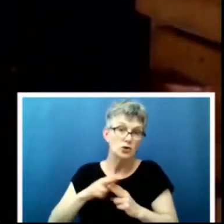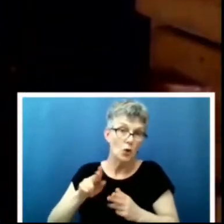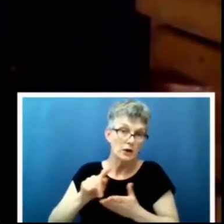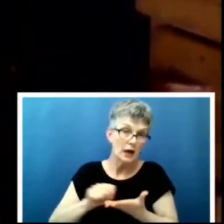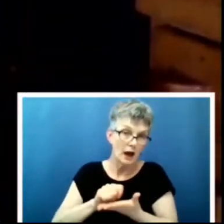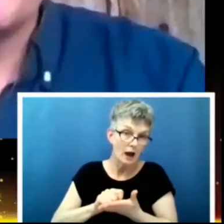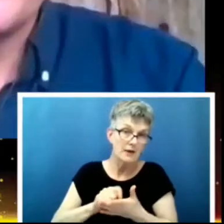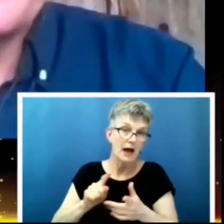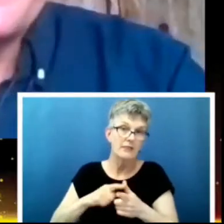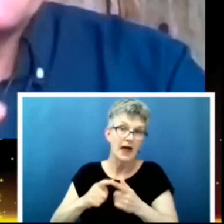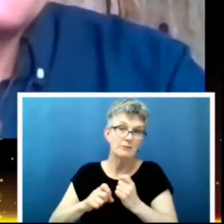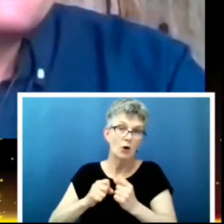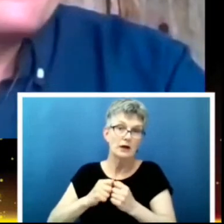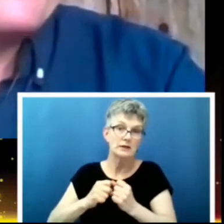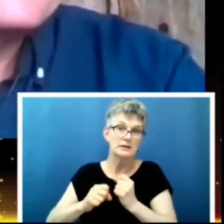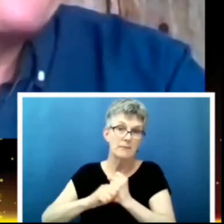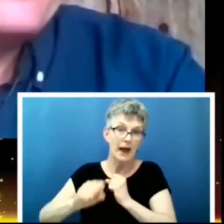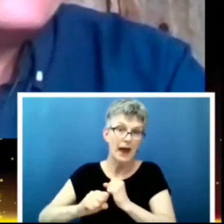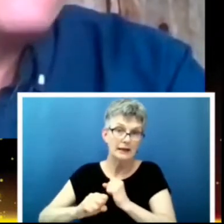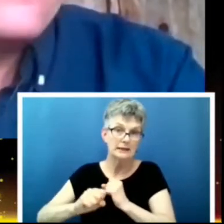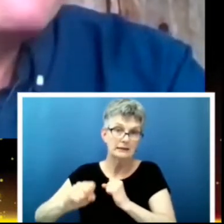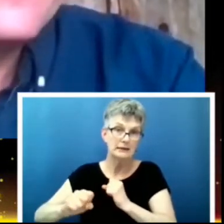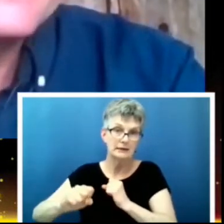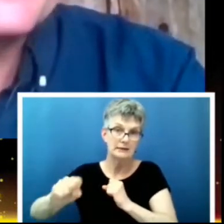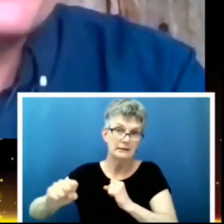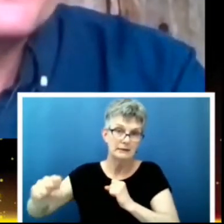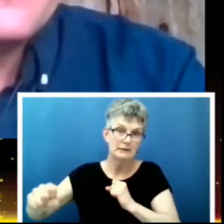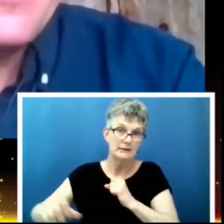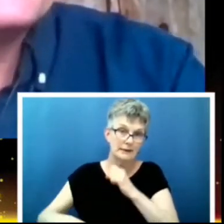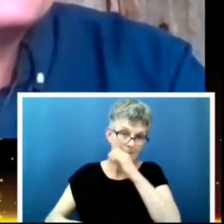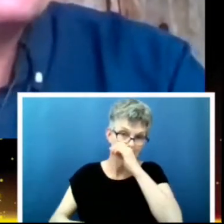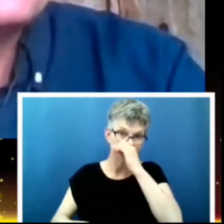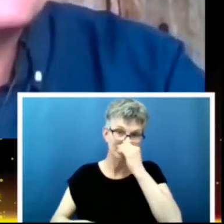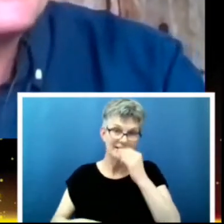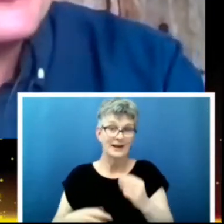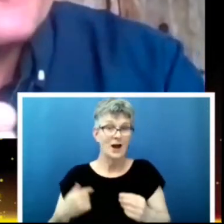Well let's see. We're getting close to 55 minutes, so I don't know that we've had an hour